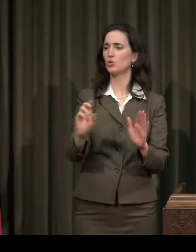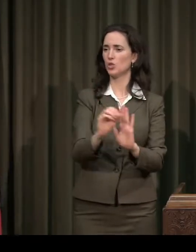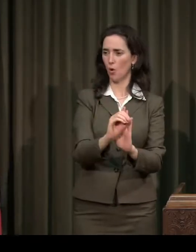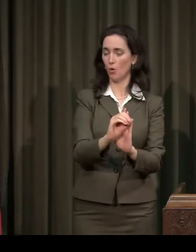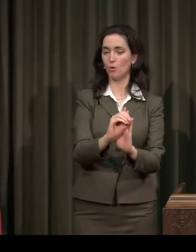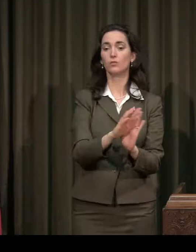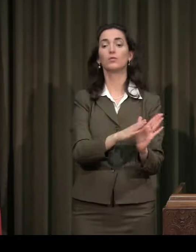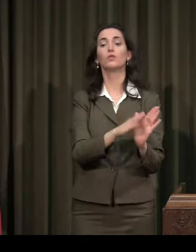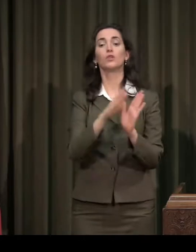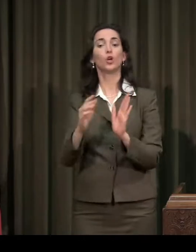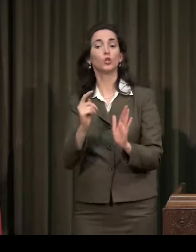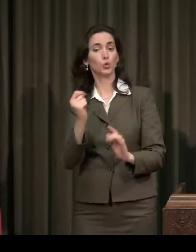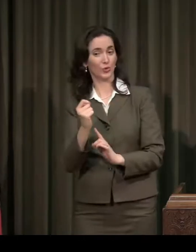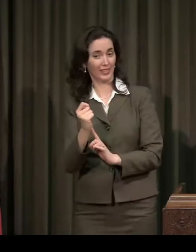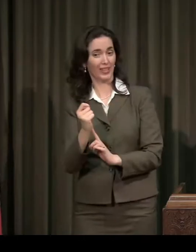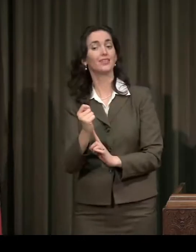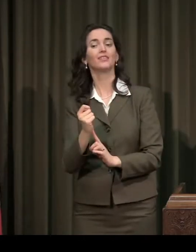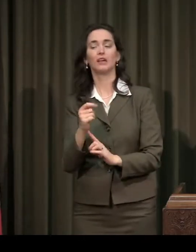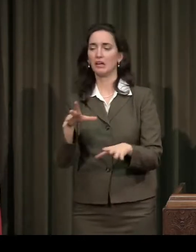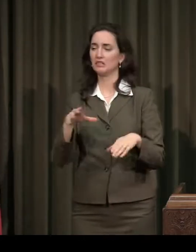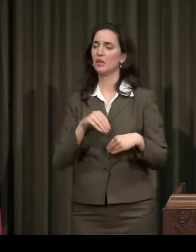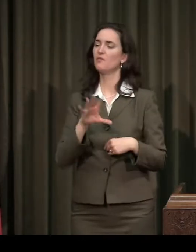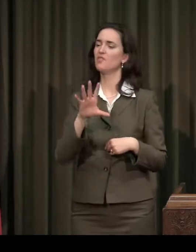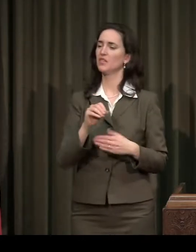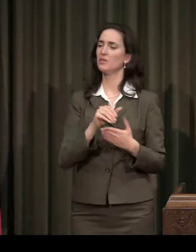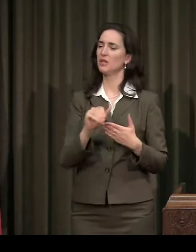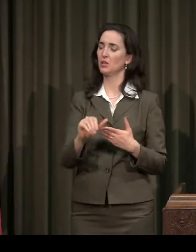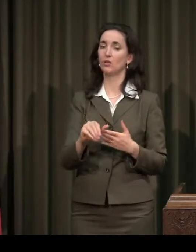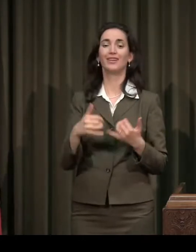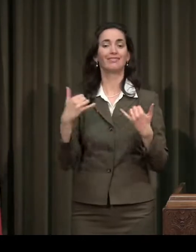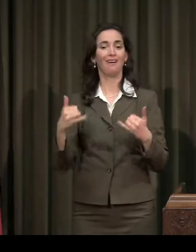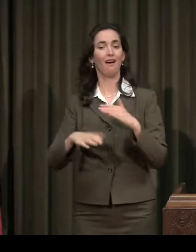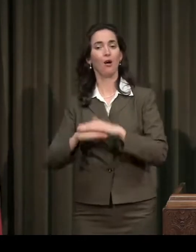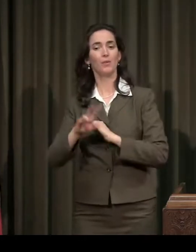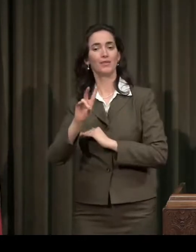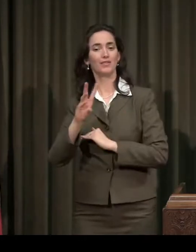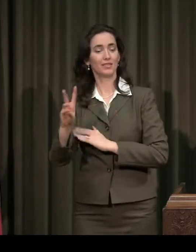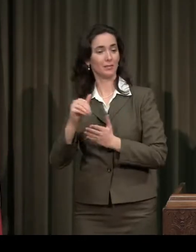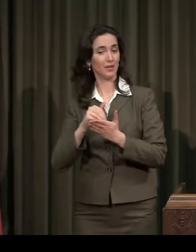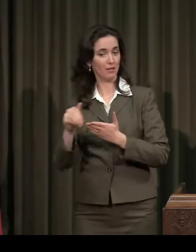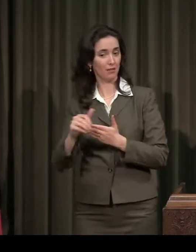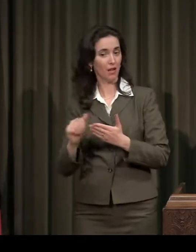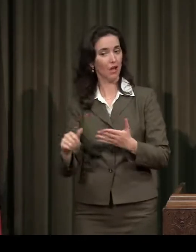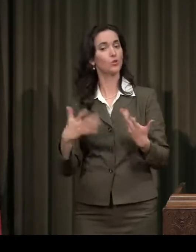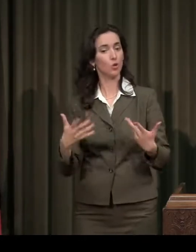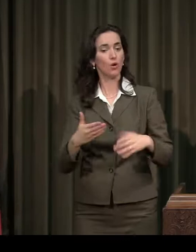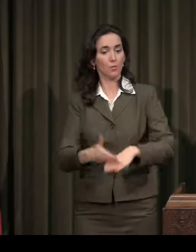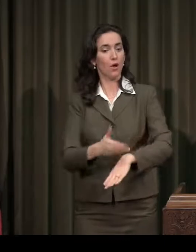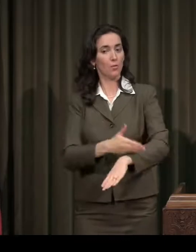today it's up to 76 so think things are progressing nicely we haven't gotten